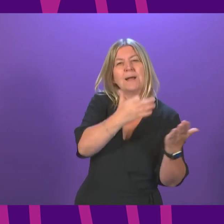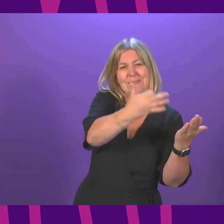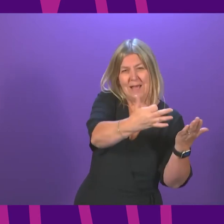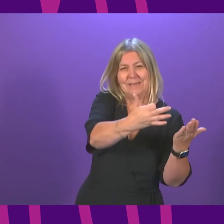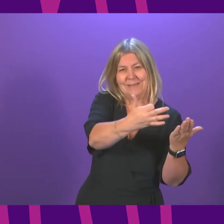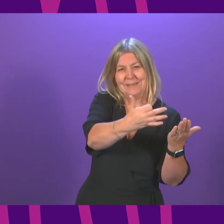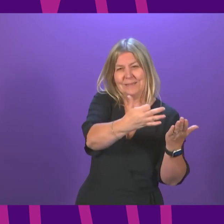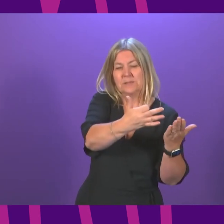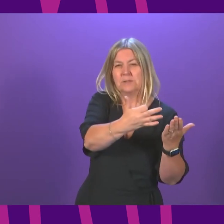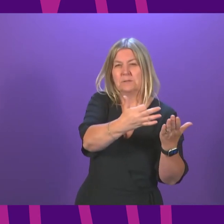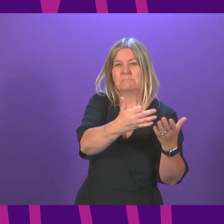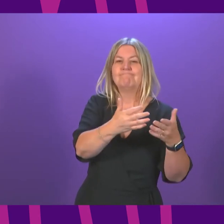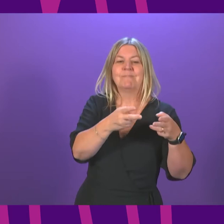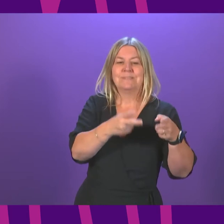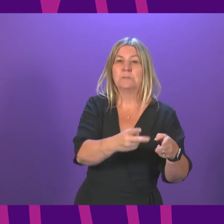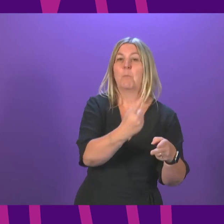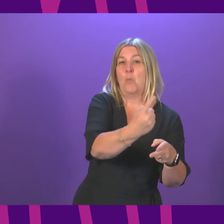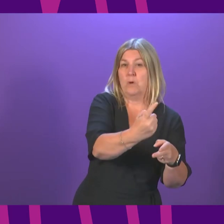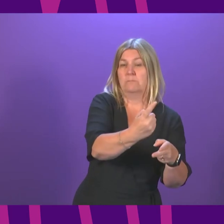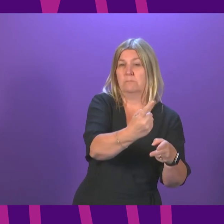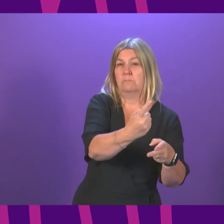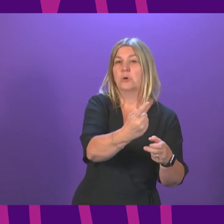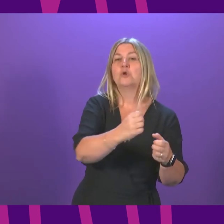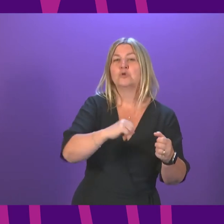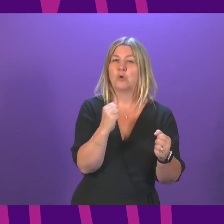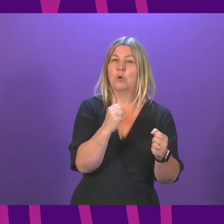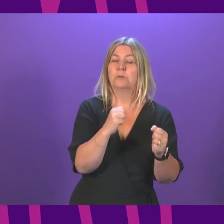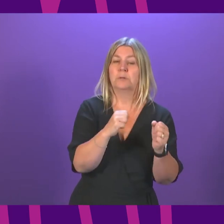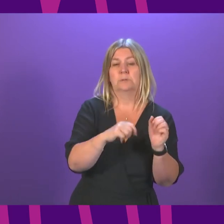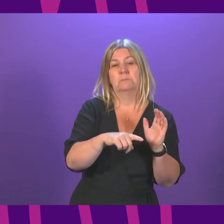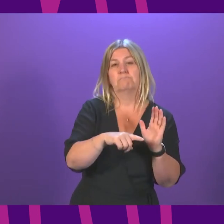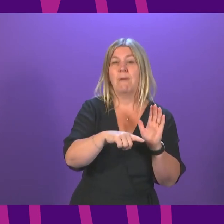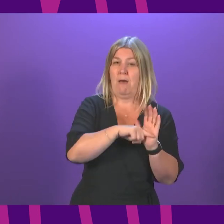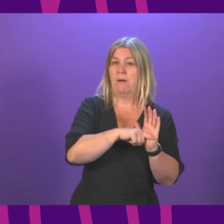schedule 1 to the Coronavirus (Scotland) (No 2) Act 2020, and will provide a deliverable